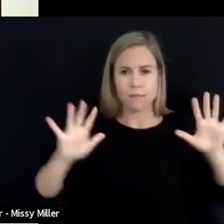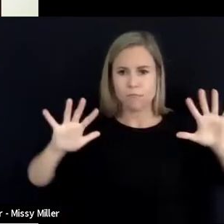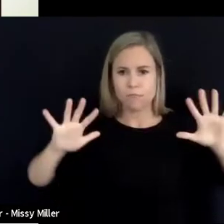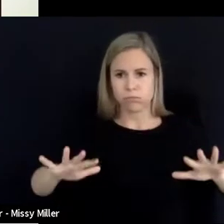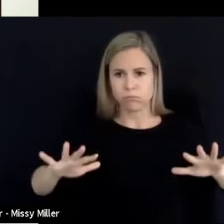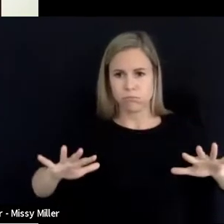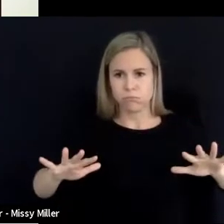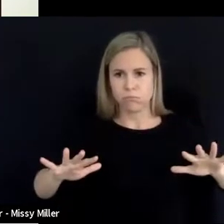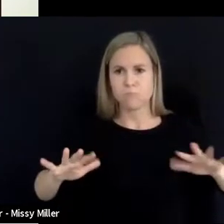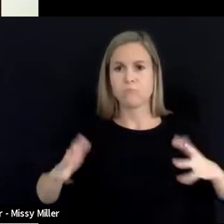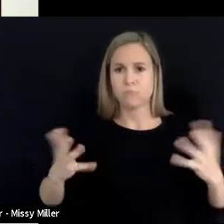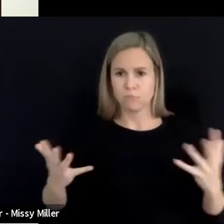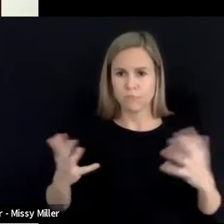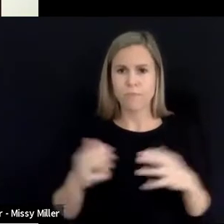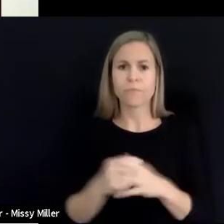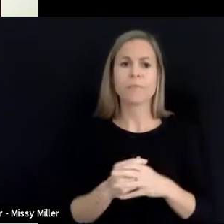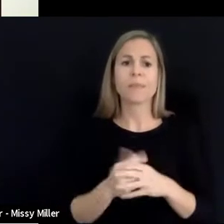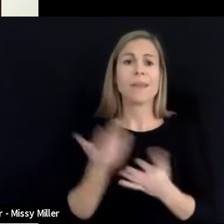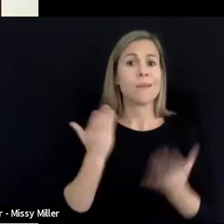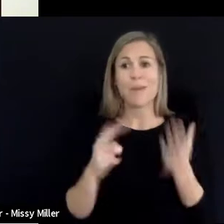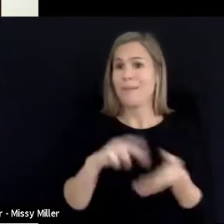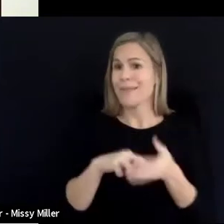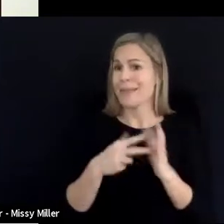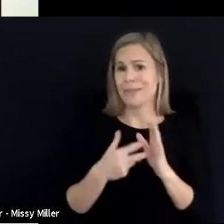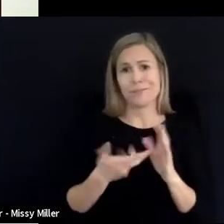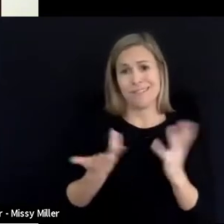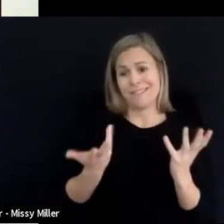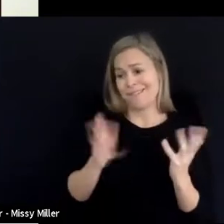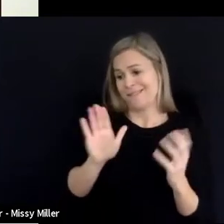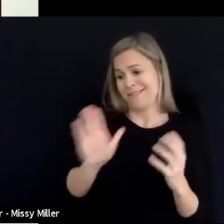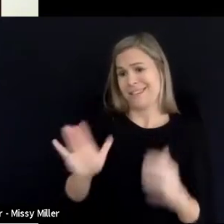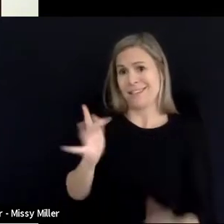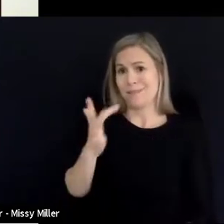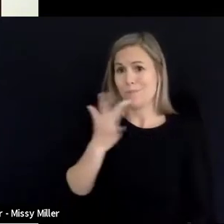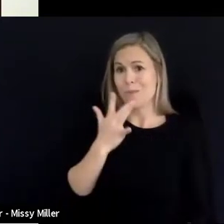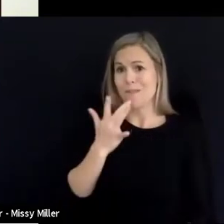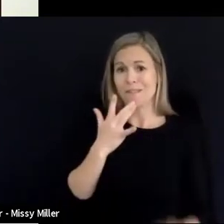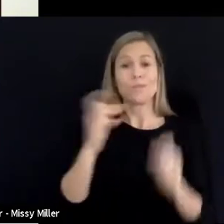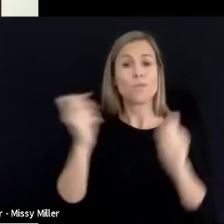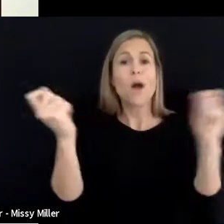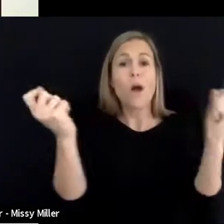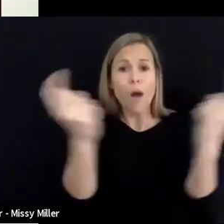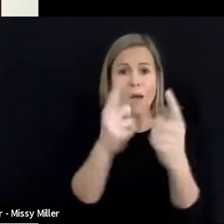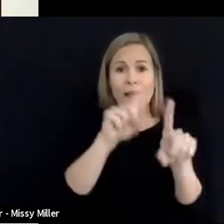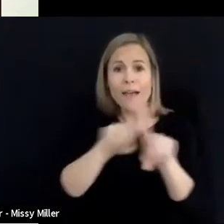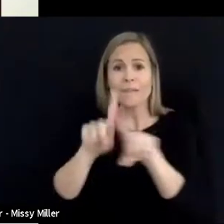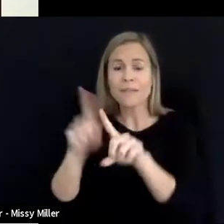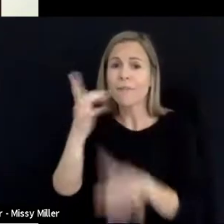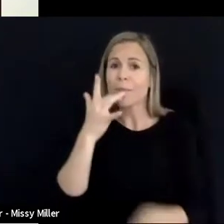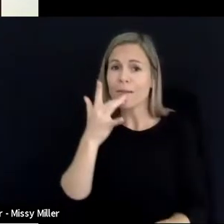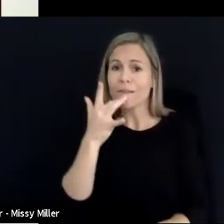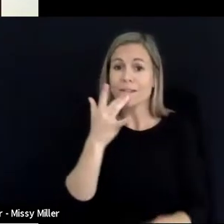And essentially, maybe this is just his preference. Now, we all have preferences. Some people like touch, some people don't like touch.